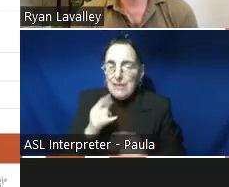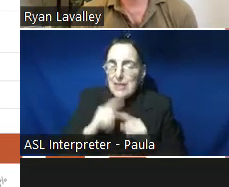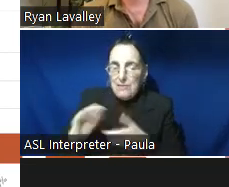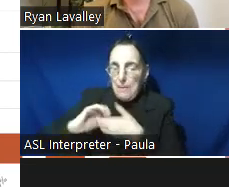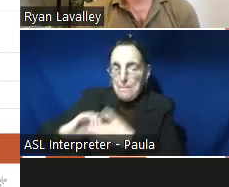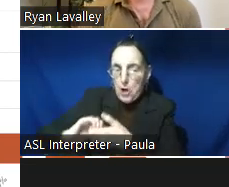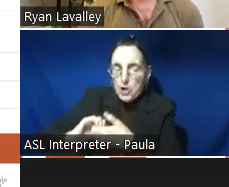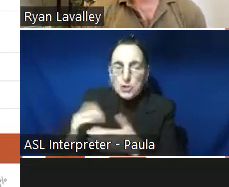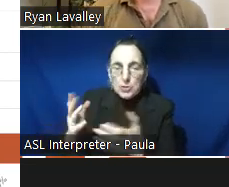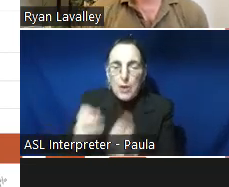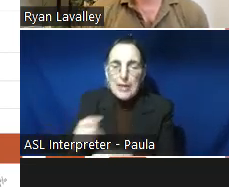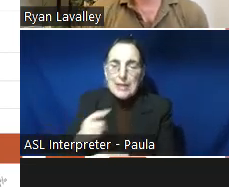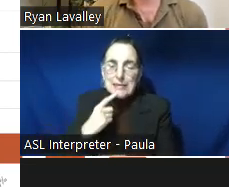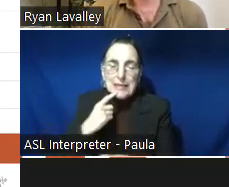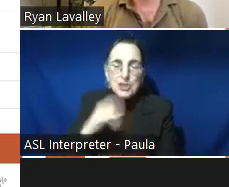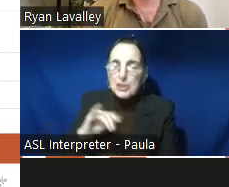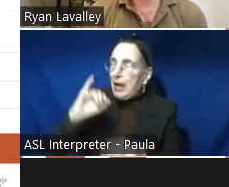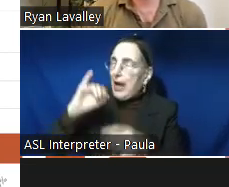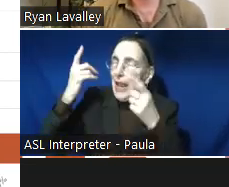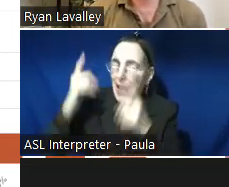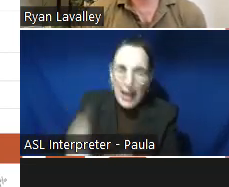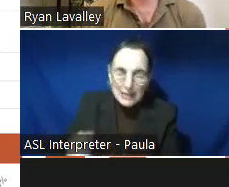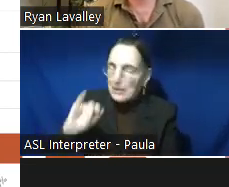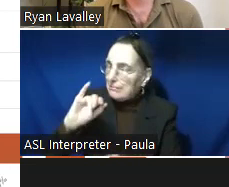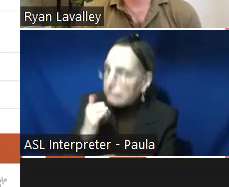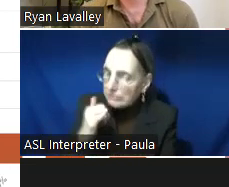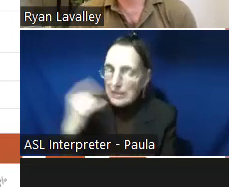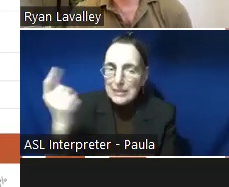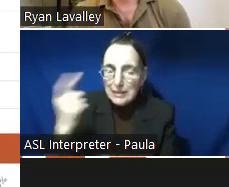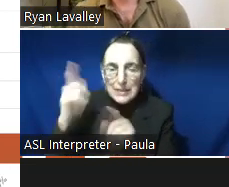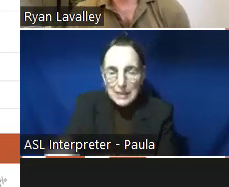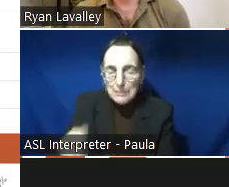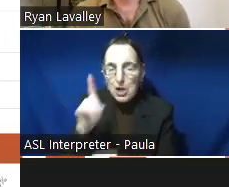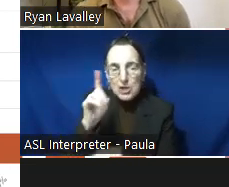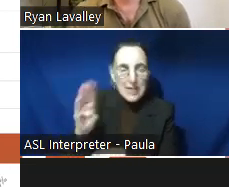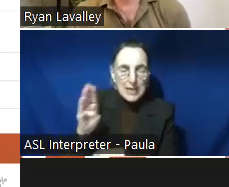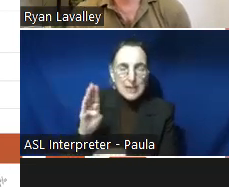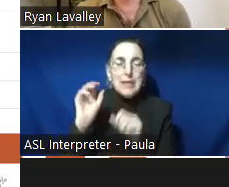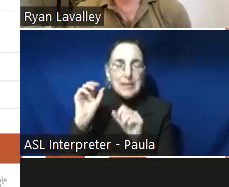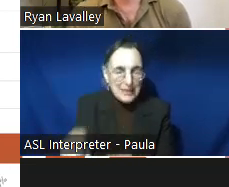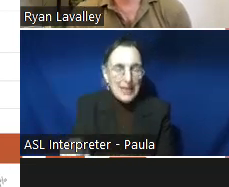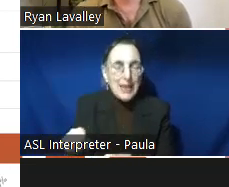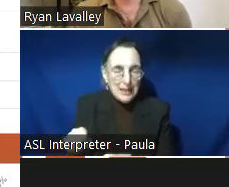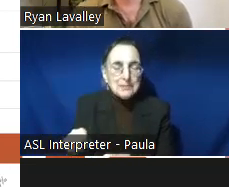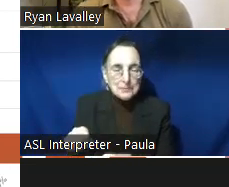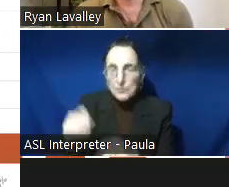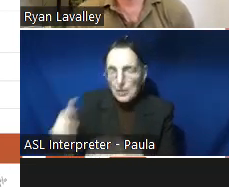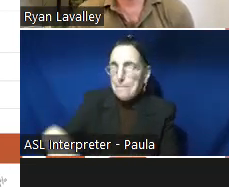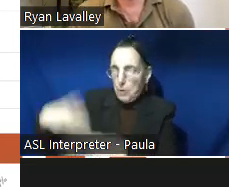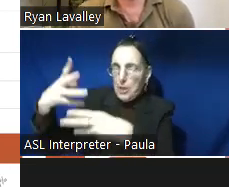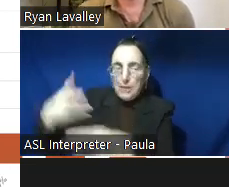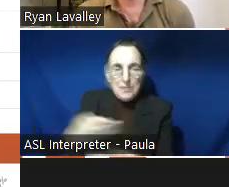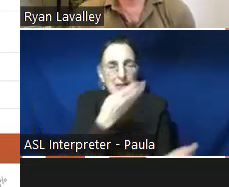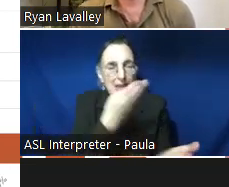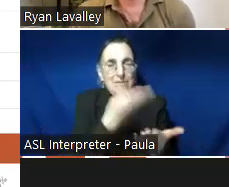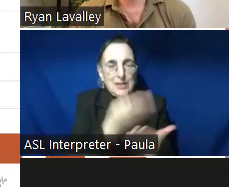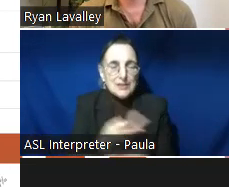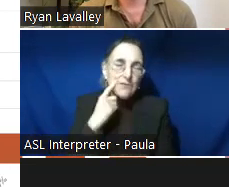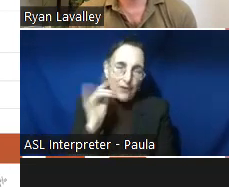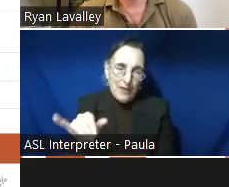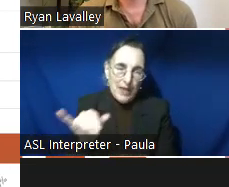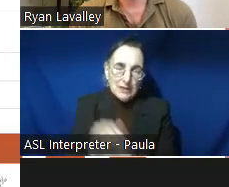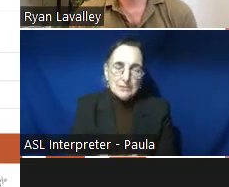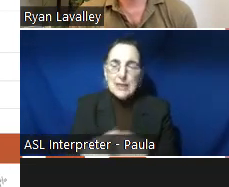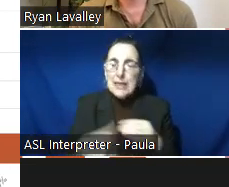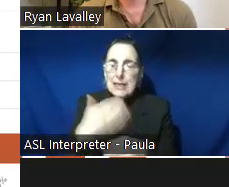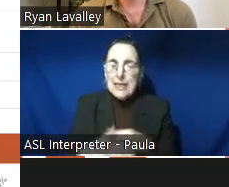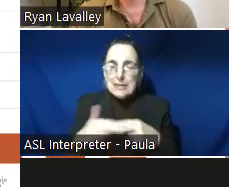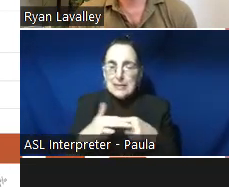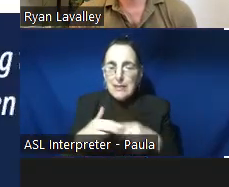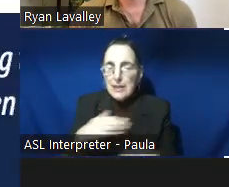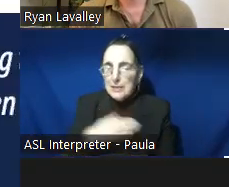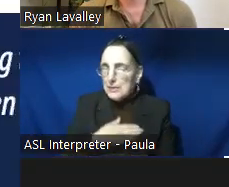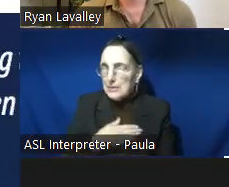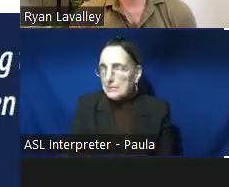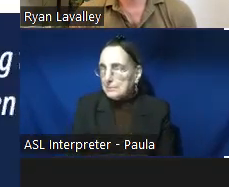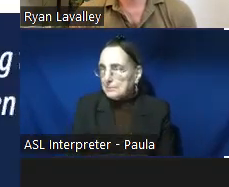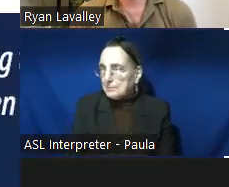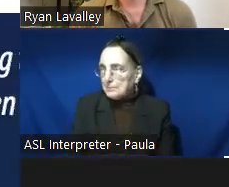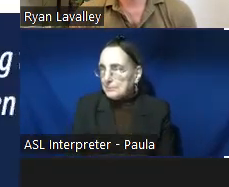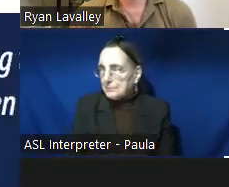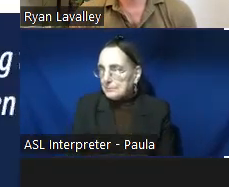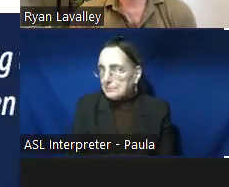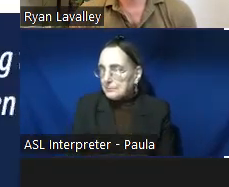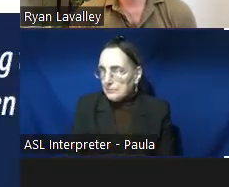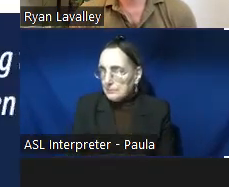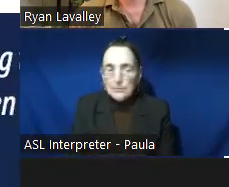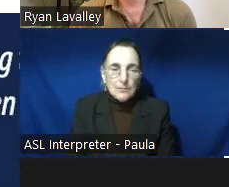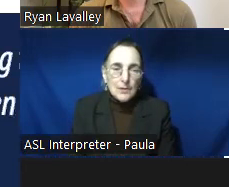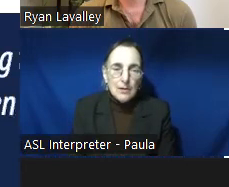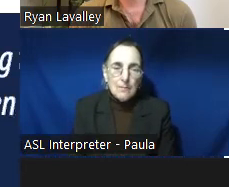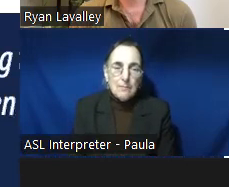this isn't by accident, our database can pull up the evidence for that work. Next slide, please.